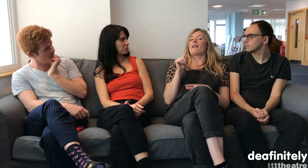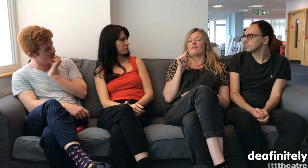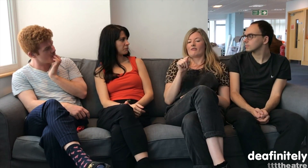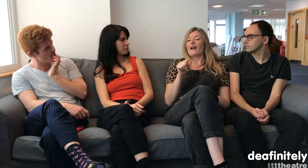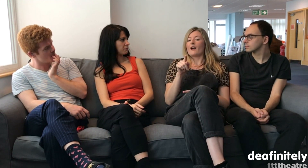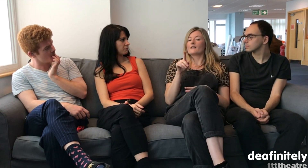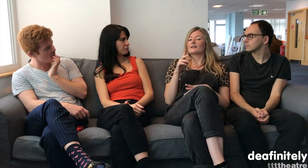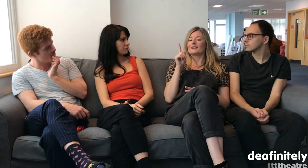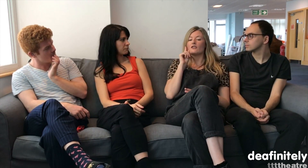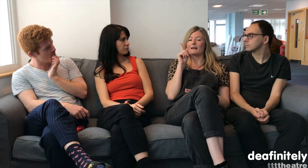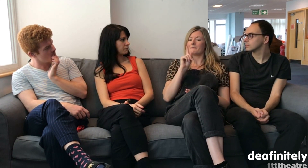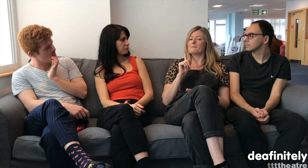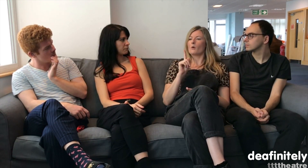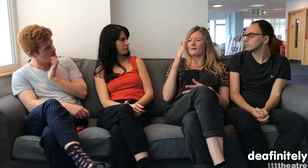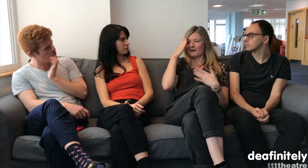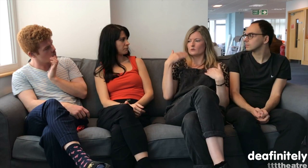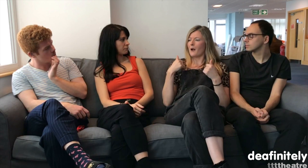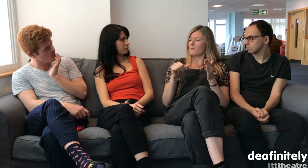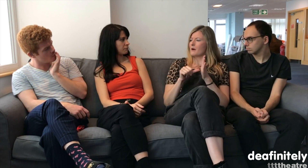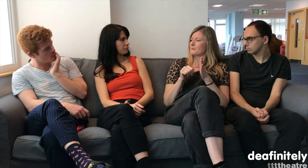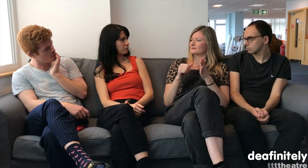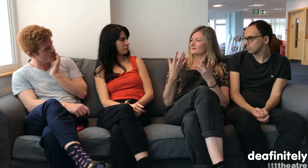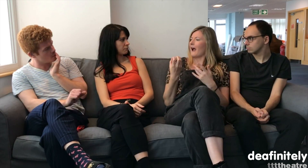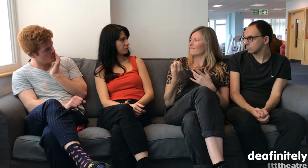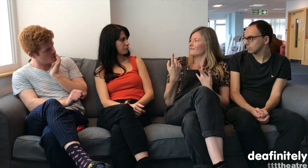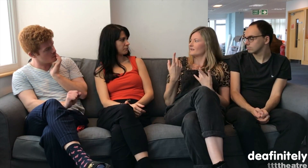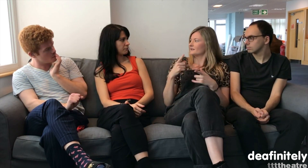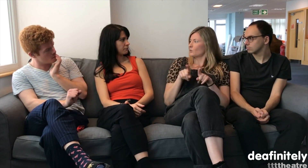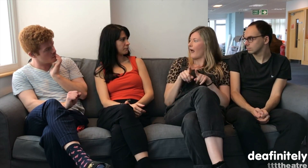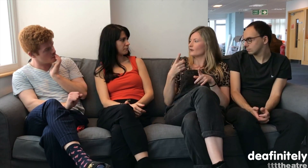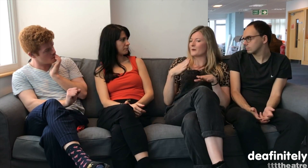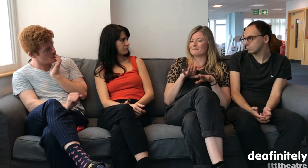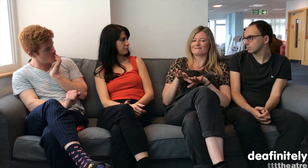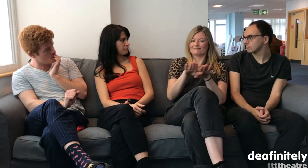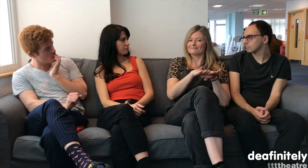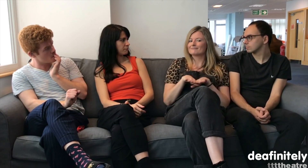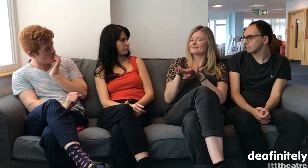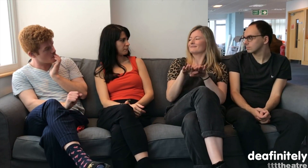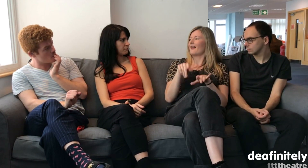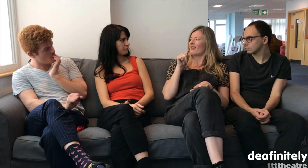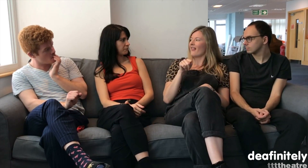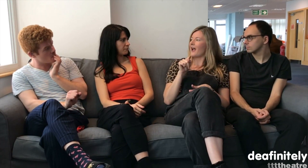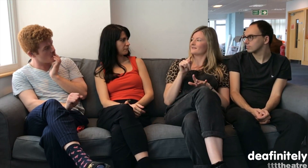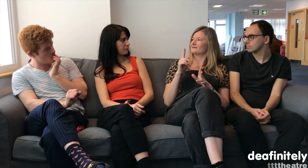think as well that hearing people obviously have mental health issues and